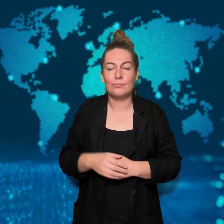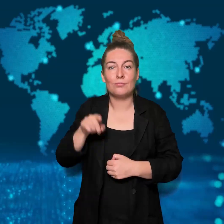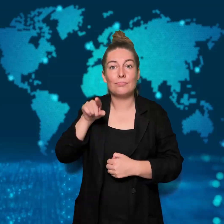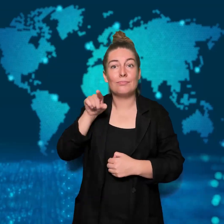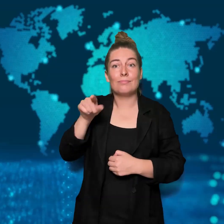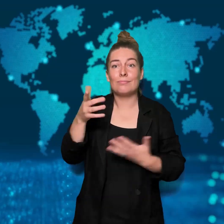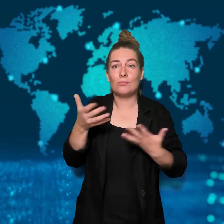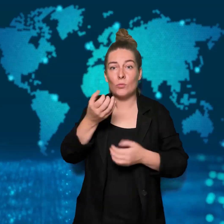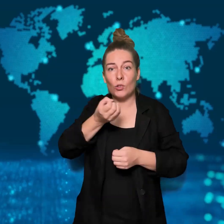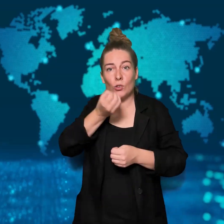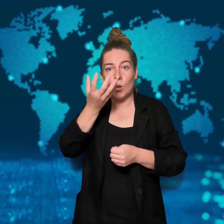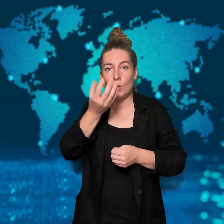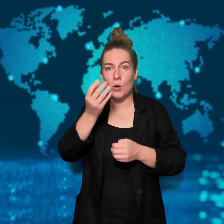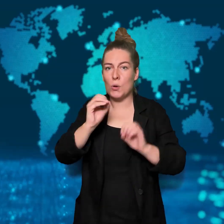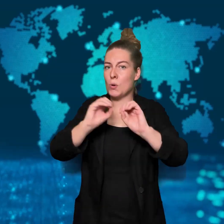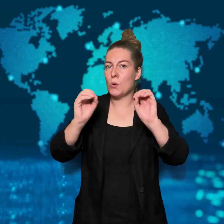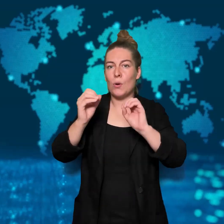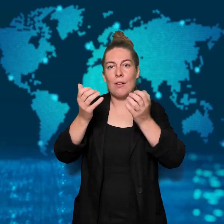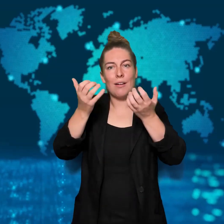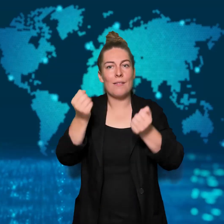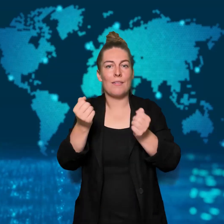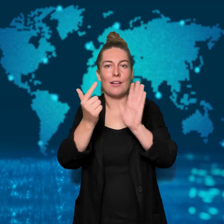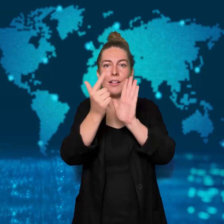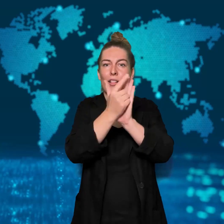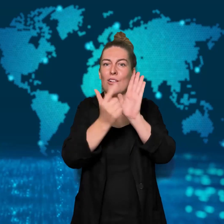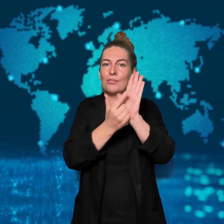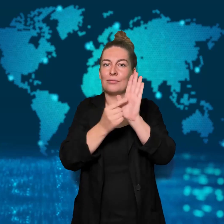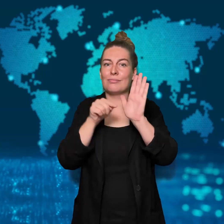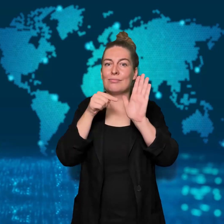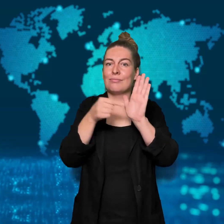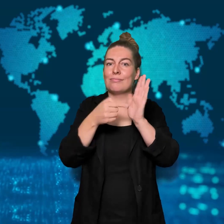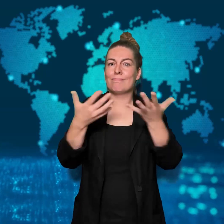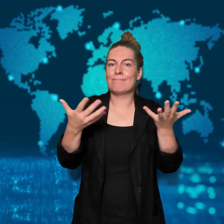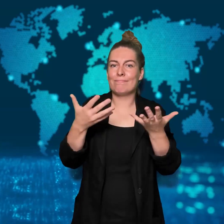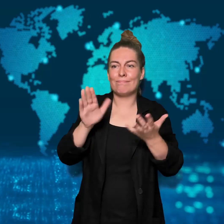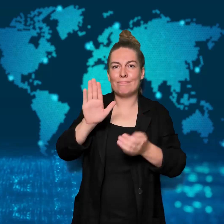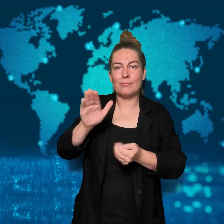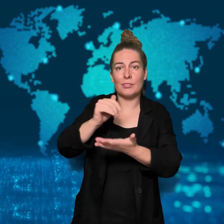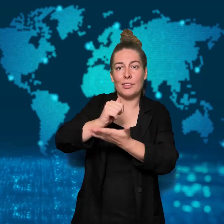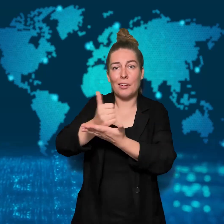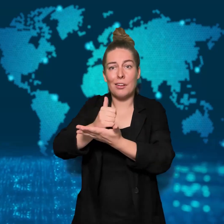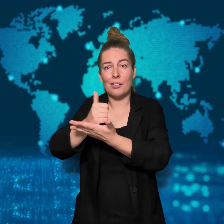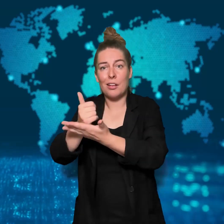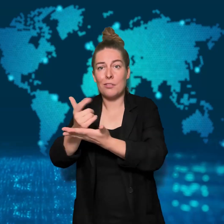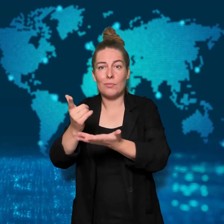The planners say they have been careful to follow Hong Kong's local laws